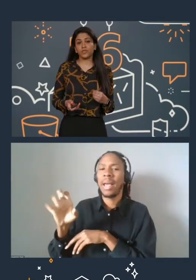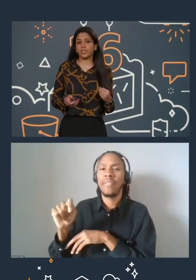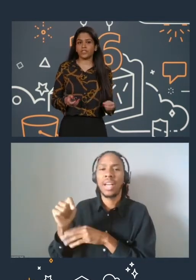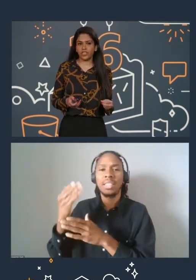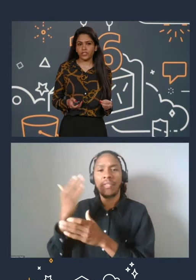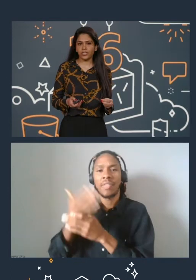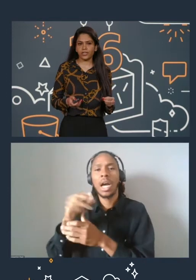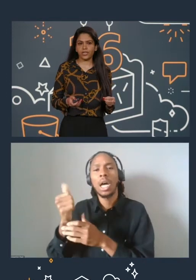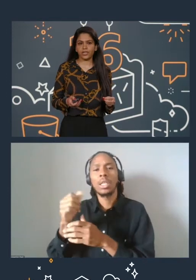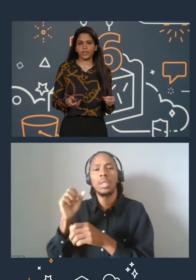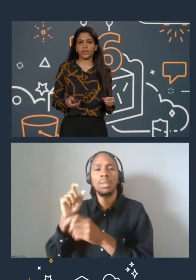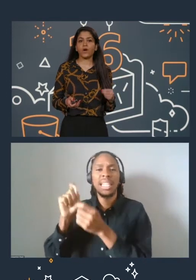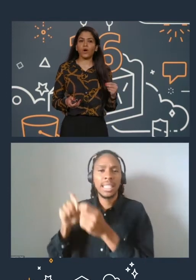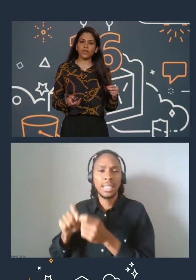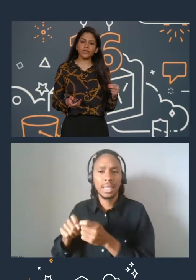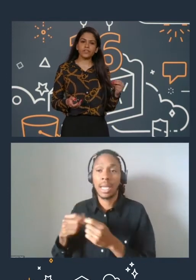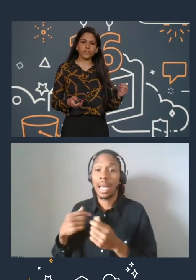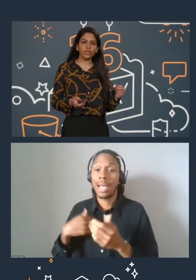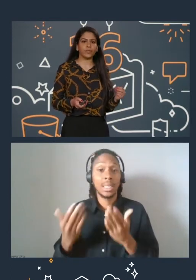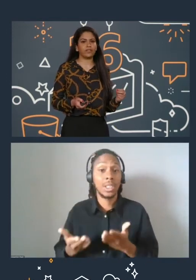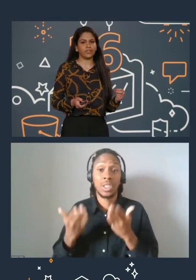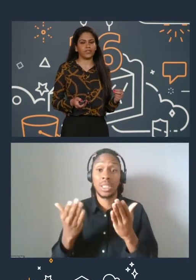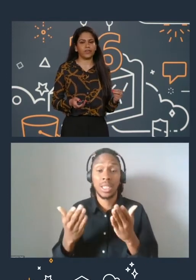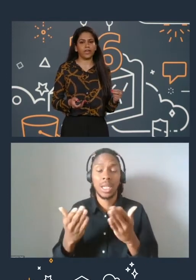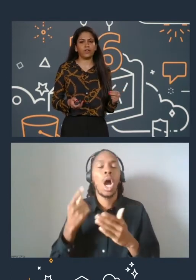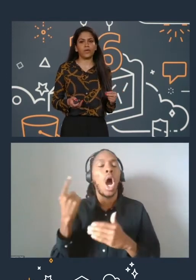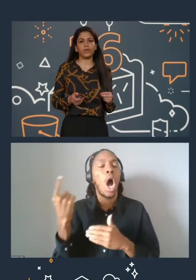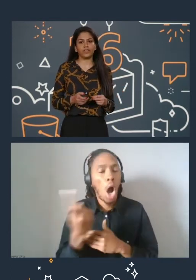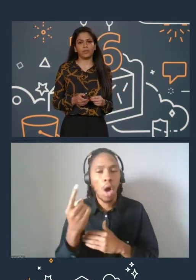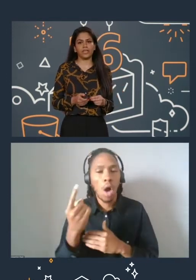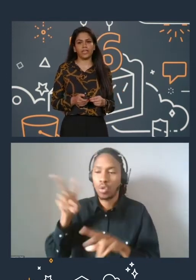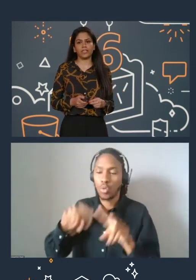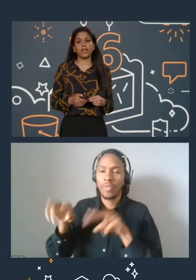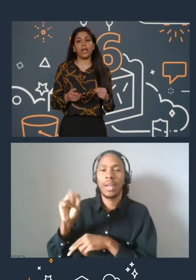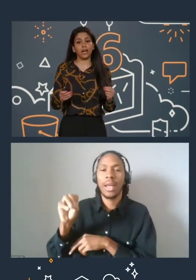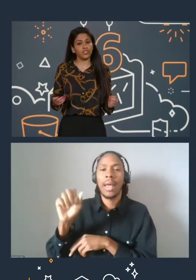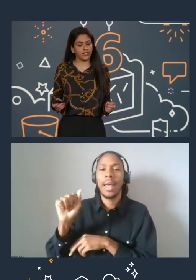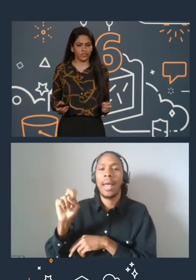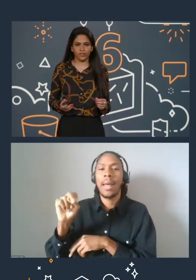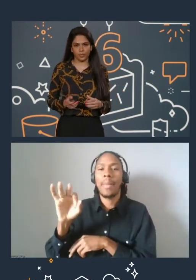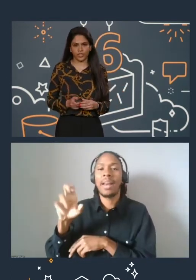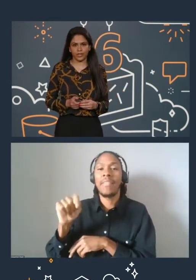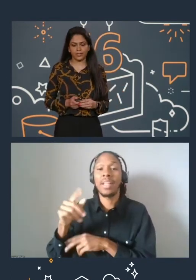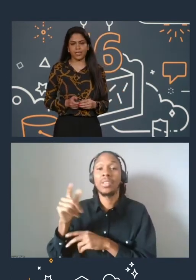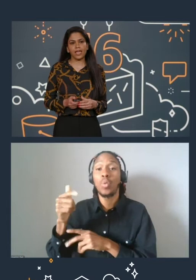So a suggestion here is, always review the manifest file when you are replicating large set of objects,